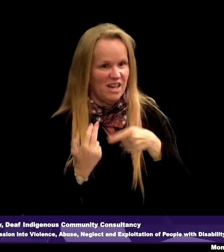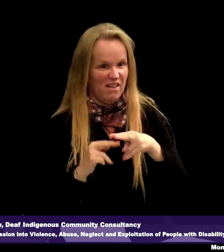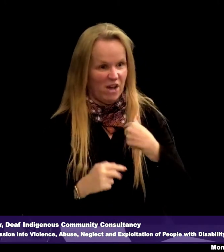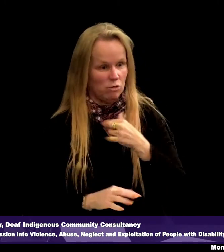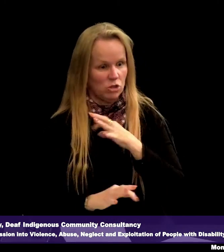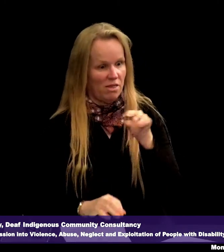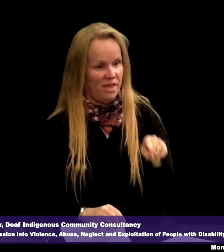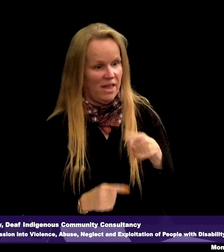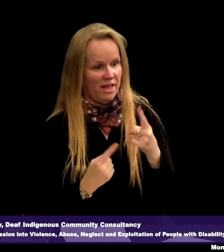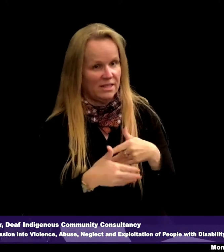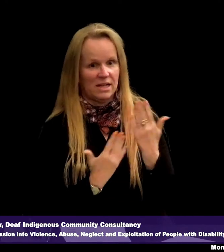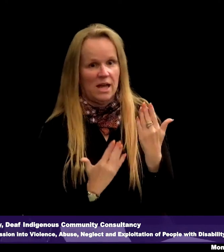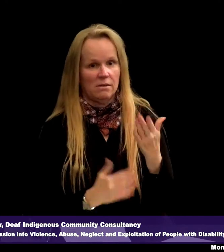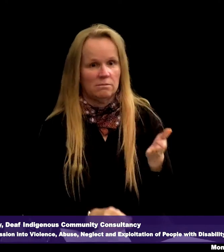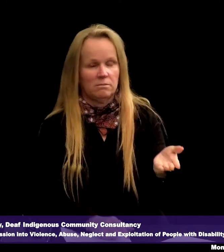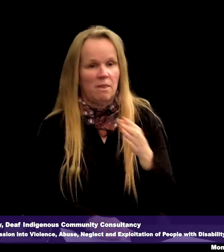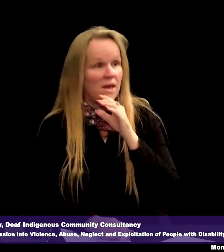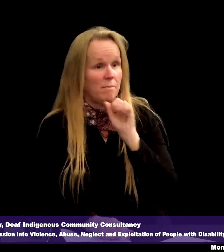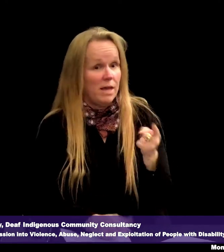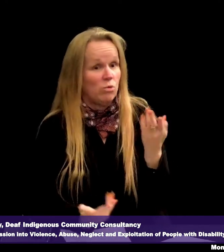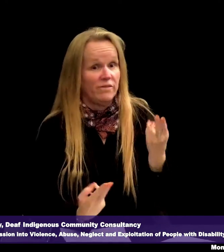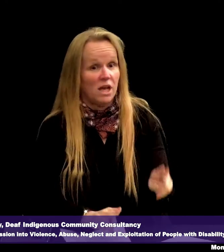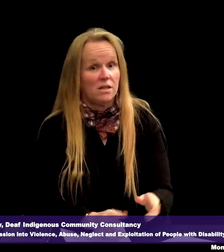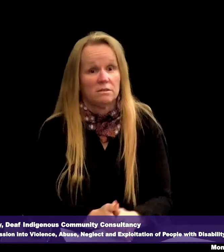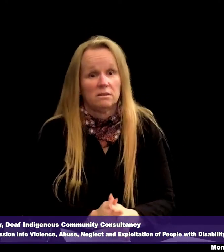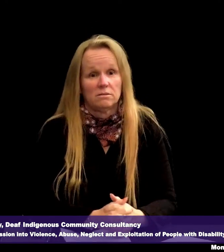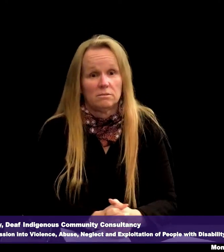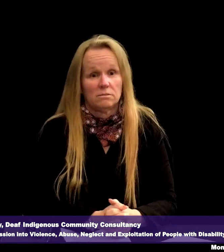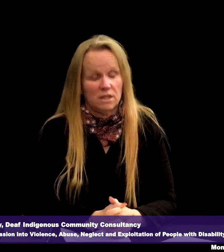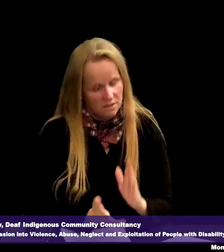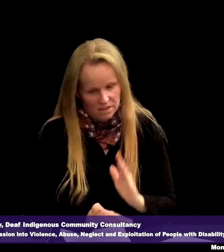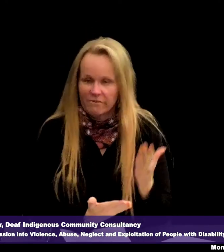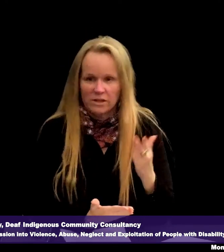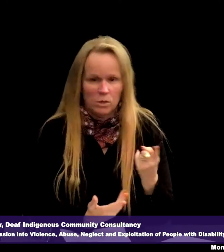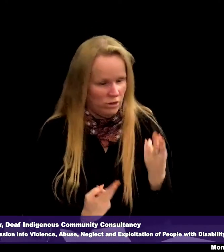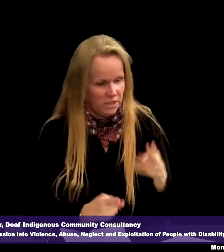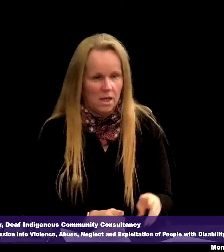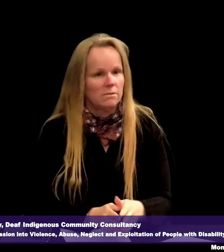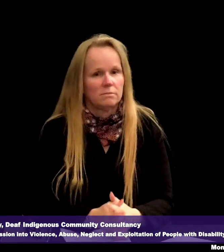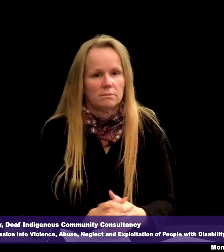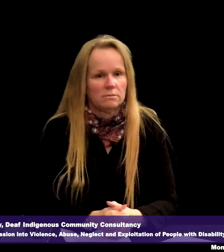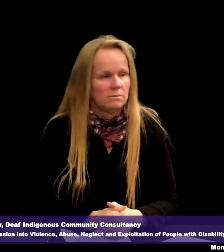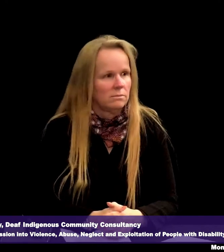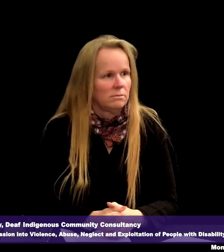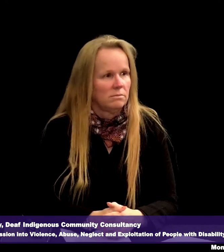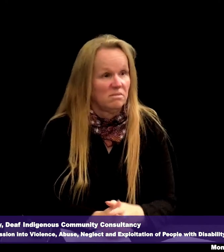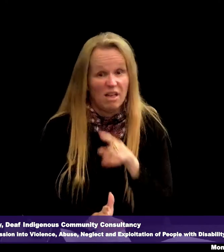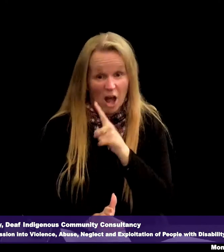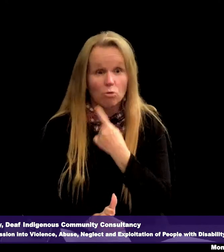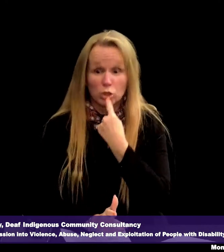But I think to myself, if I hadn't been there on that day that man potentially would have died. I actually think definitely he would have died.